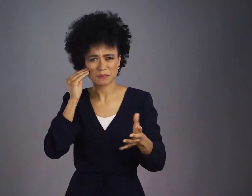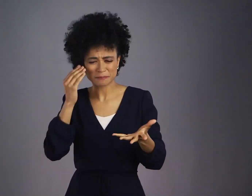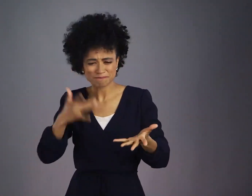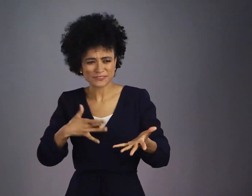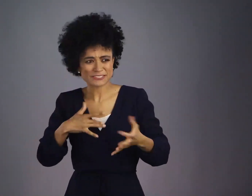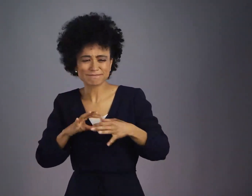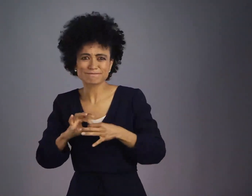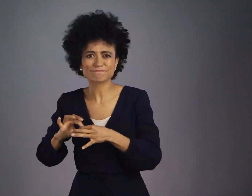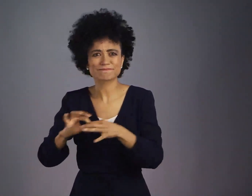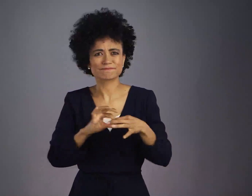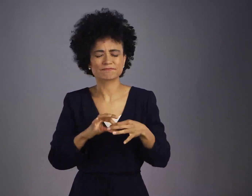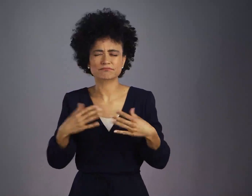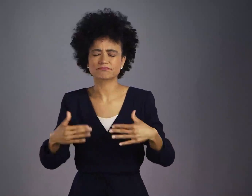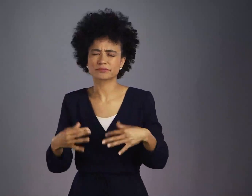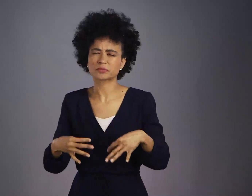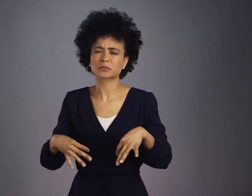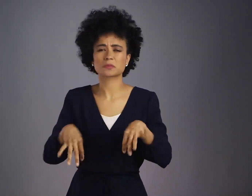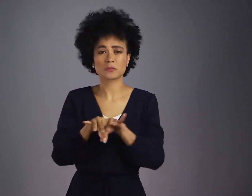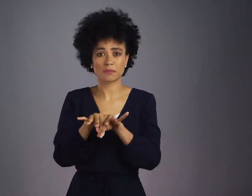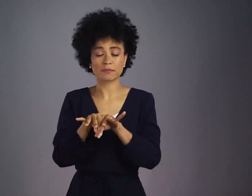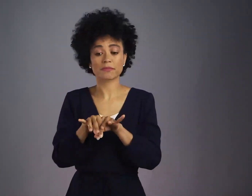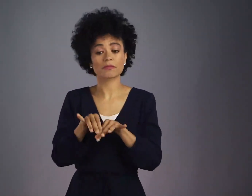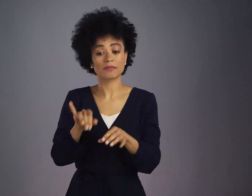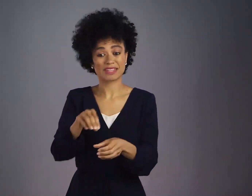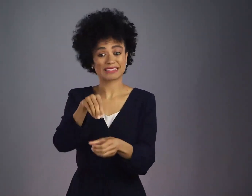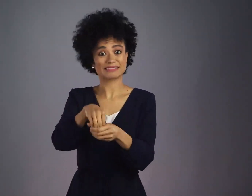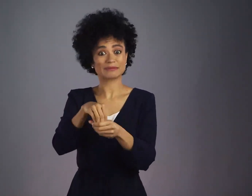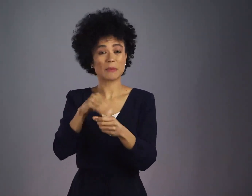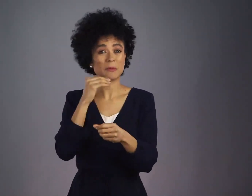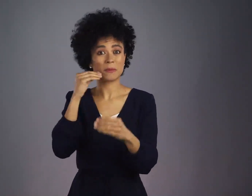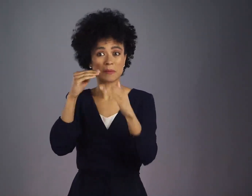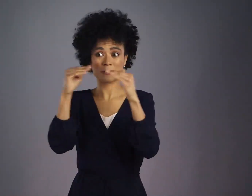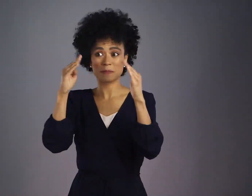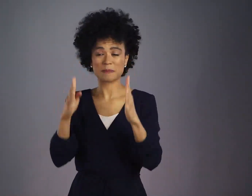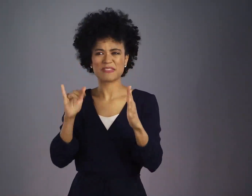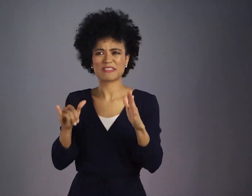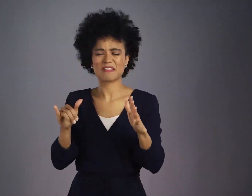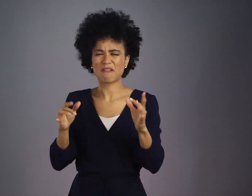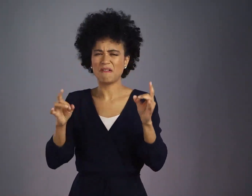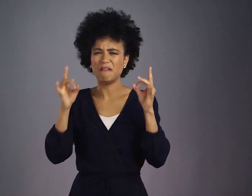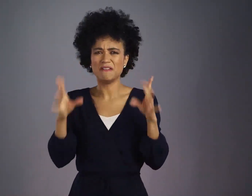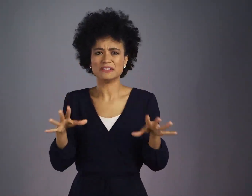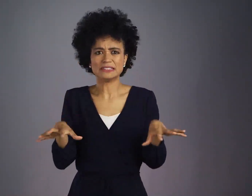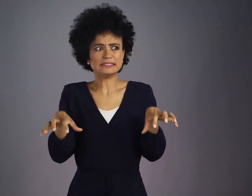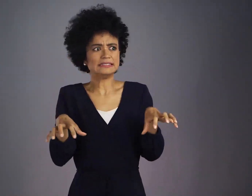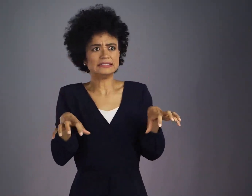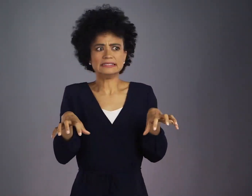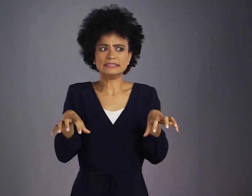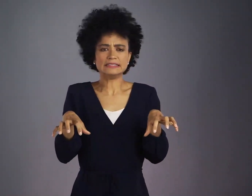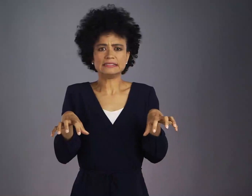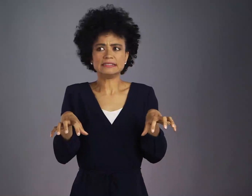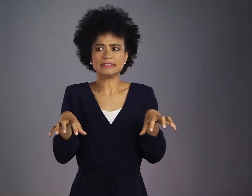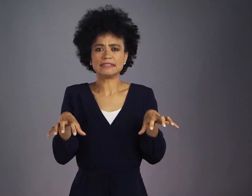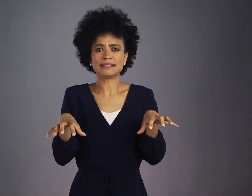Then that terrible tension which grips the home of every problem drinker will be lessened.